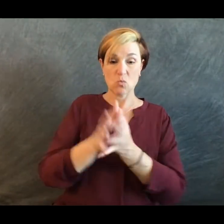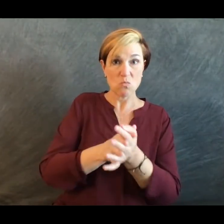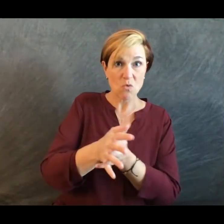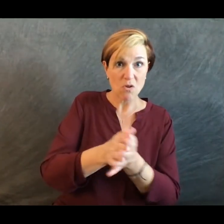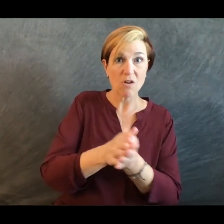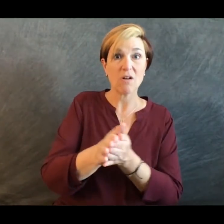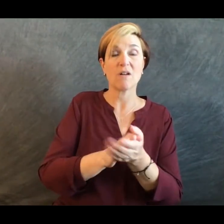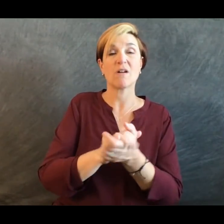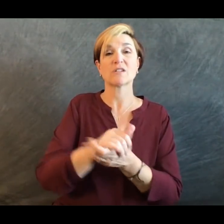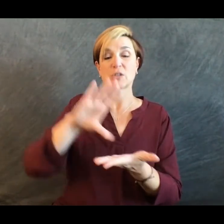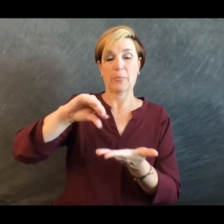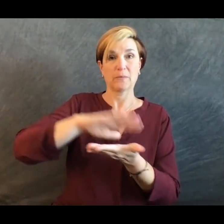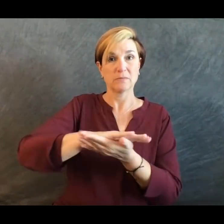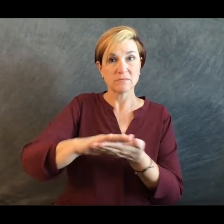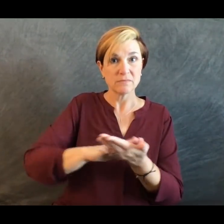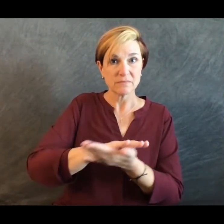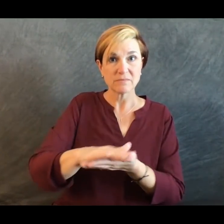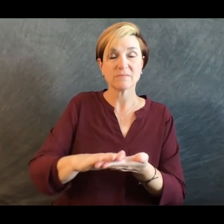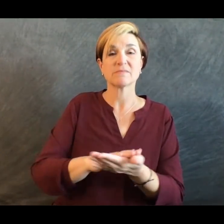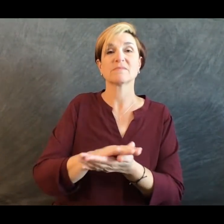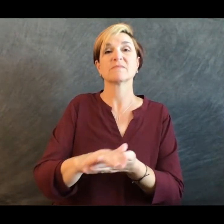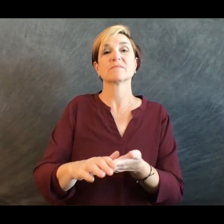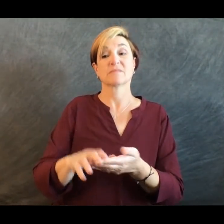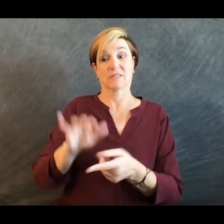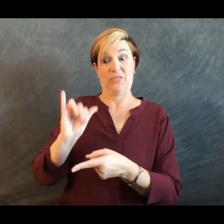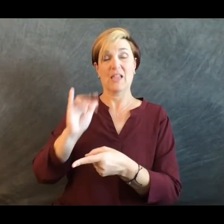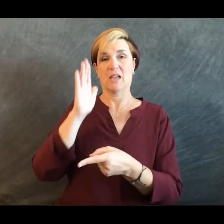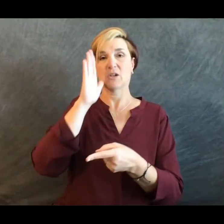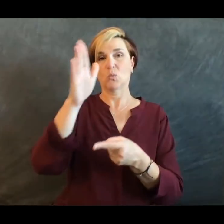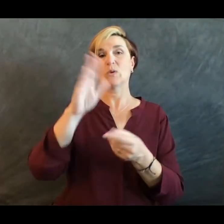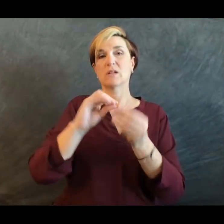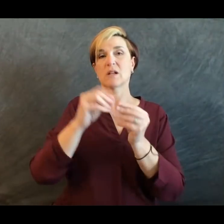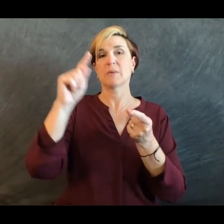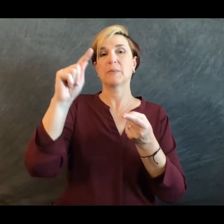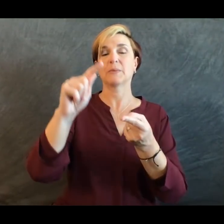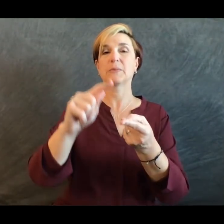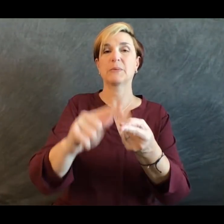continue to really applaud the work of California and Washington State and